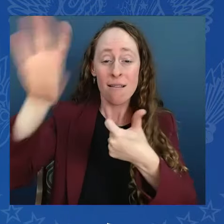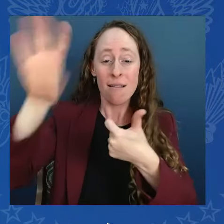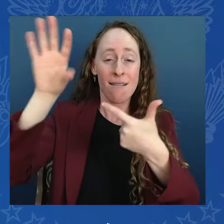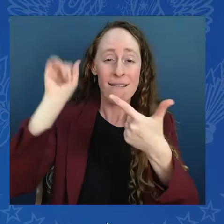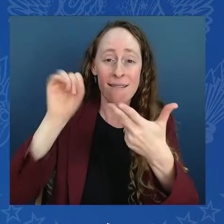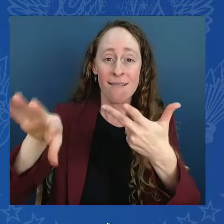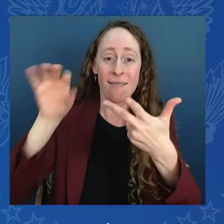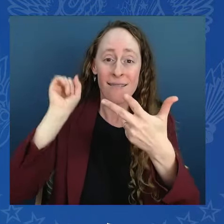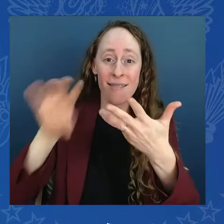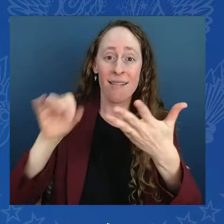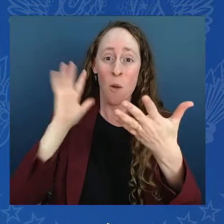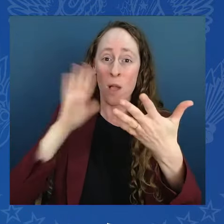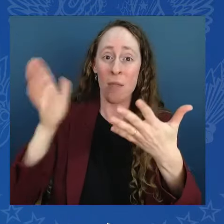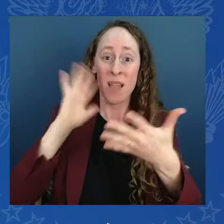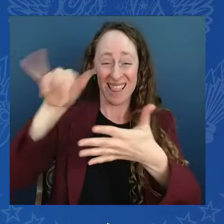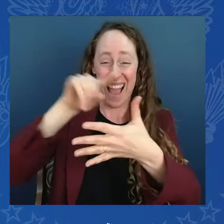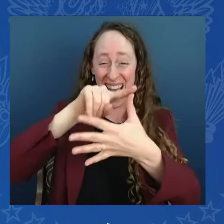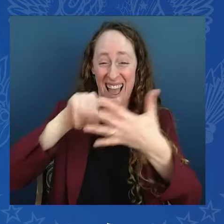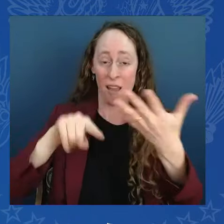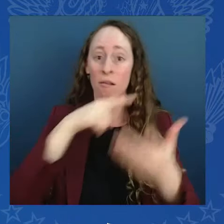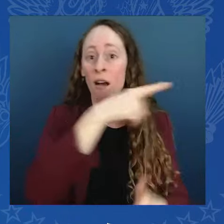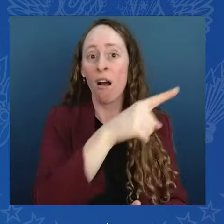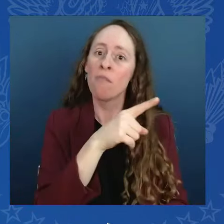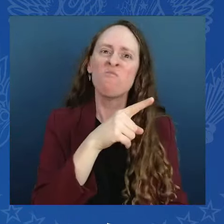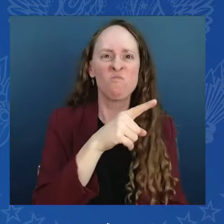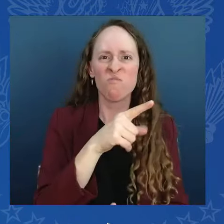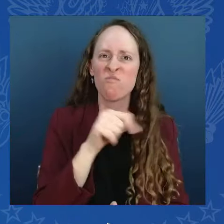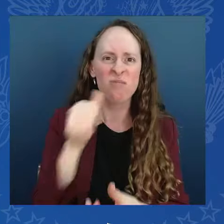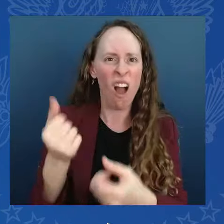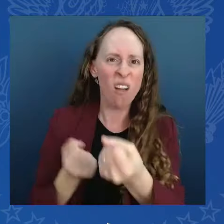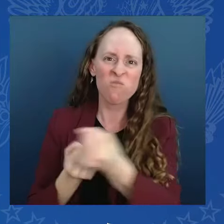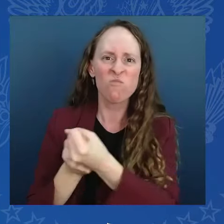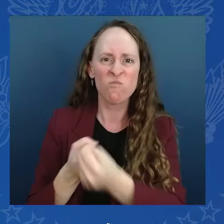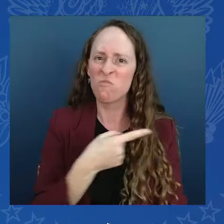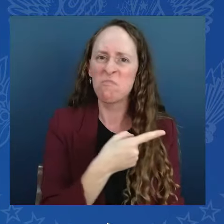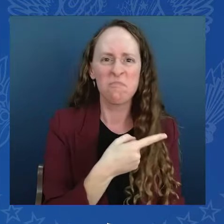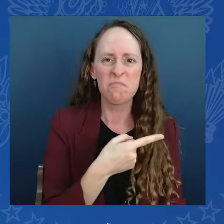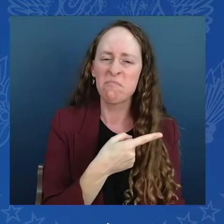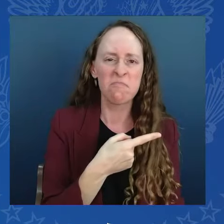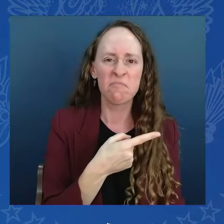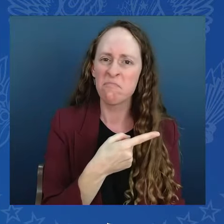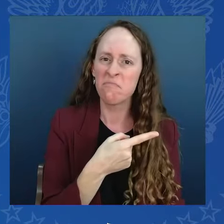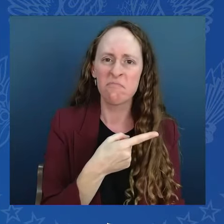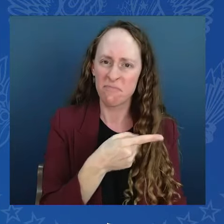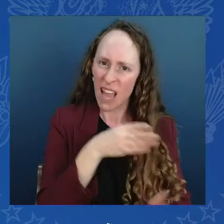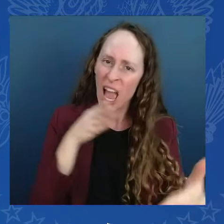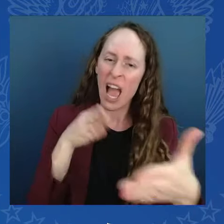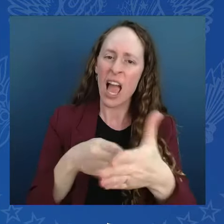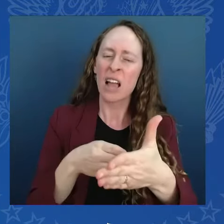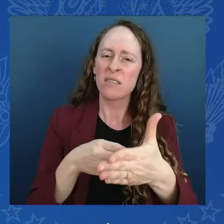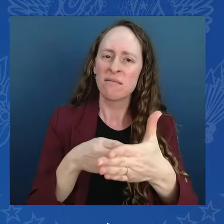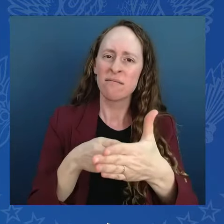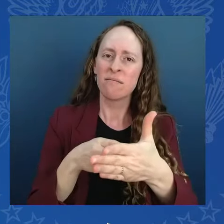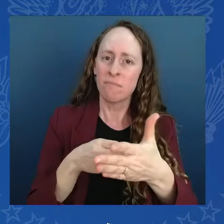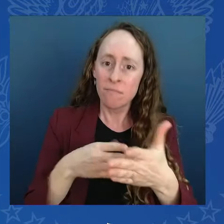In fact, Ron Johnson called the law that is removing these lead pipe, protection [protecting] the -- the public -- for public health,